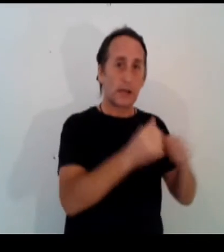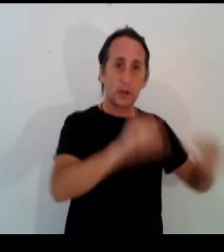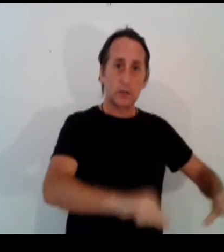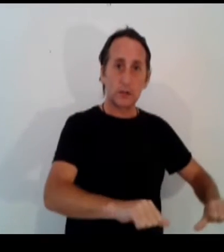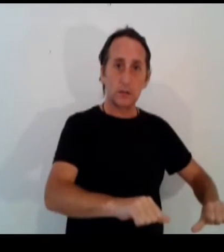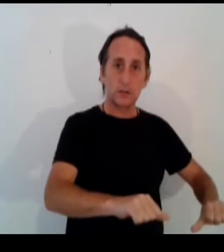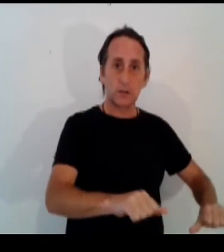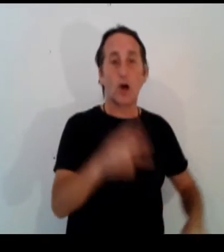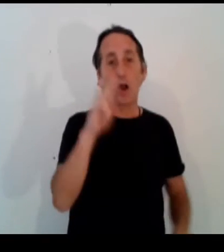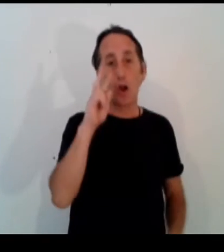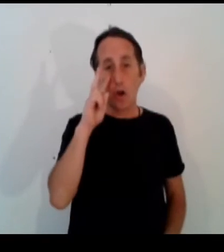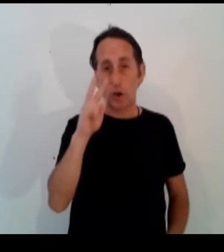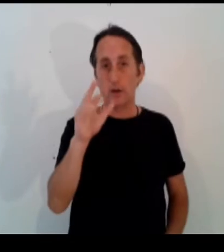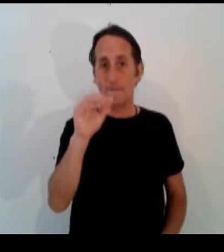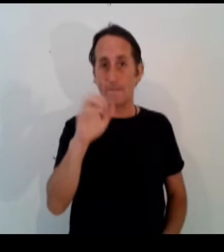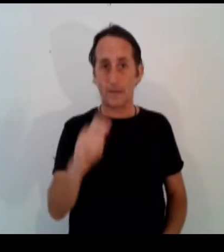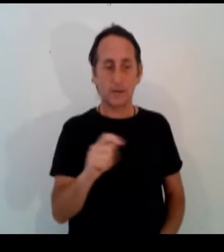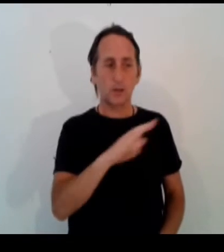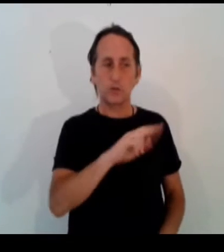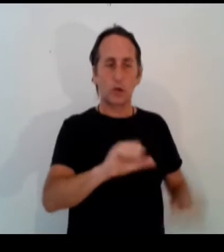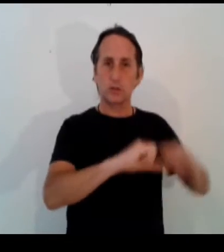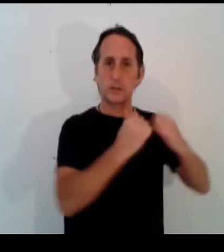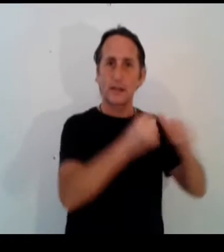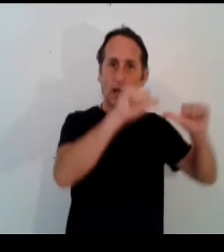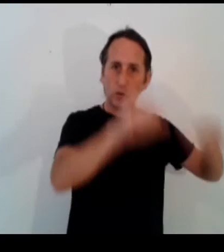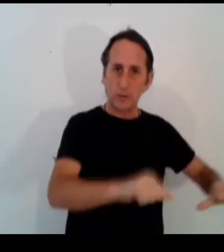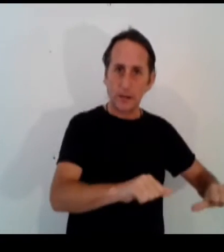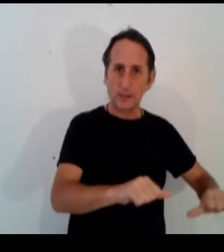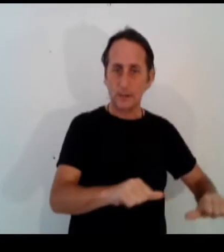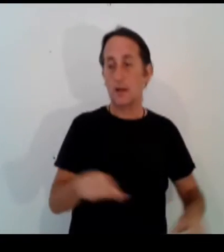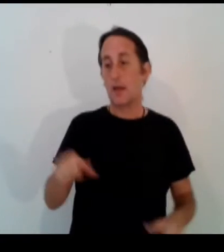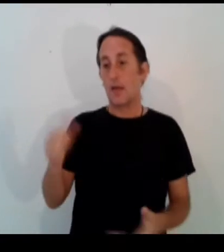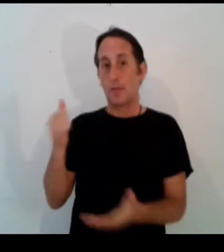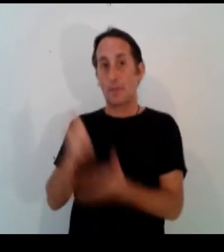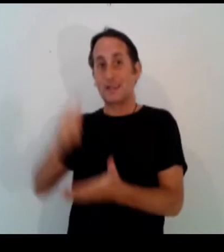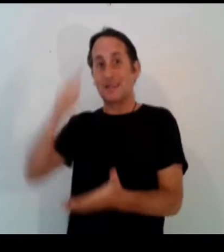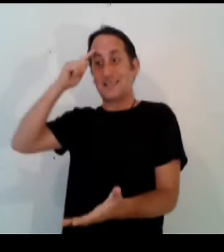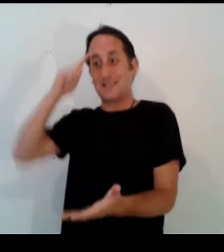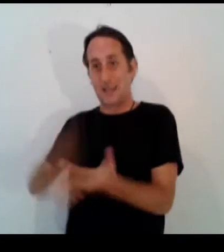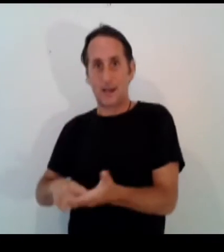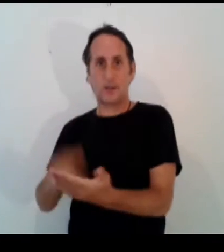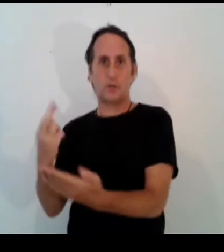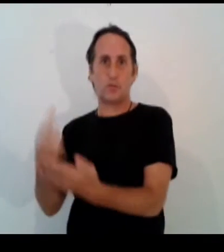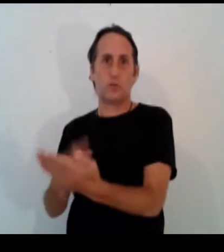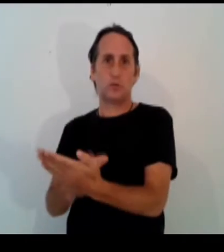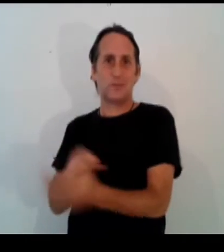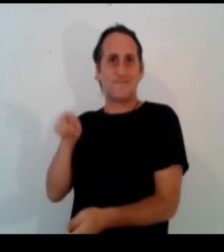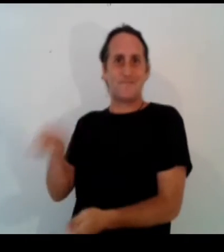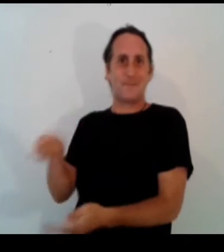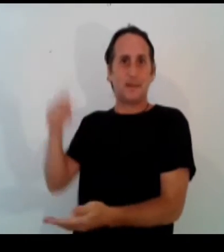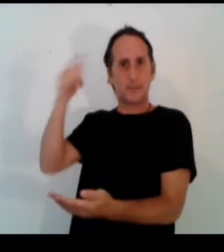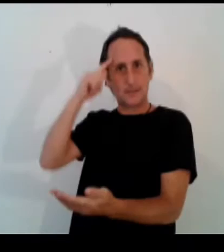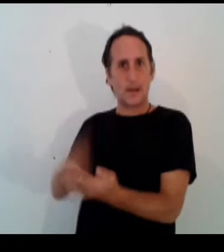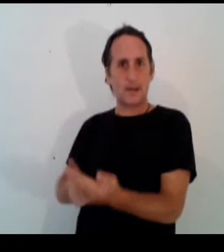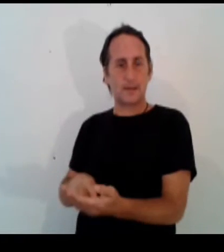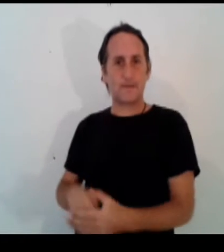Look at the facts, it's not what society has agreed upon its what the banks have decided you are going to do